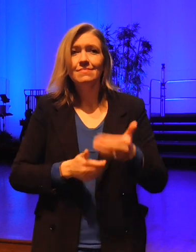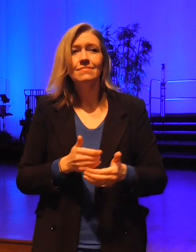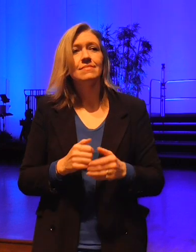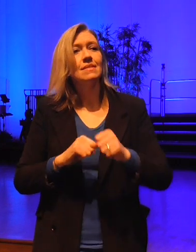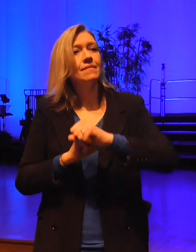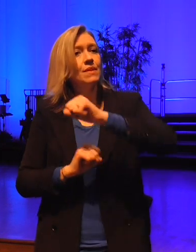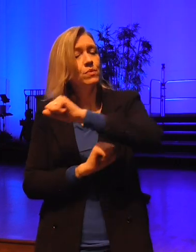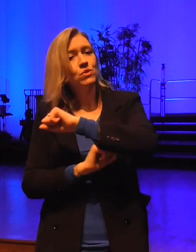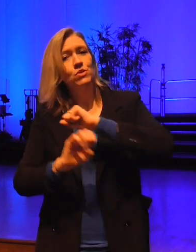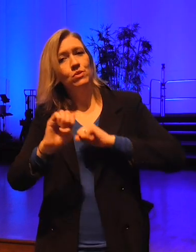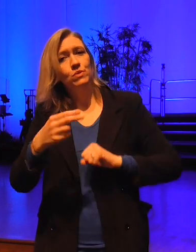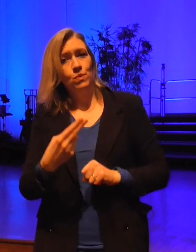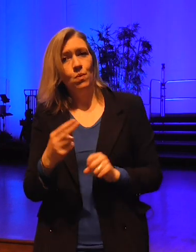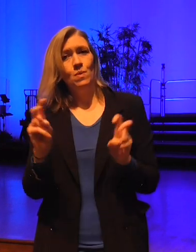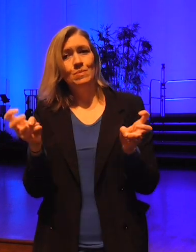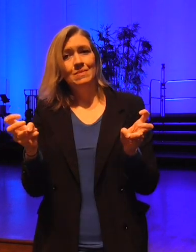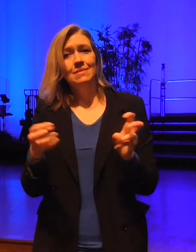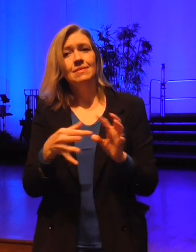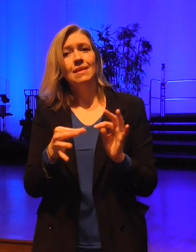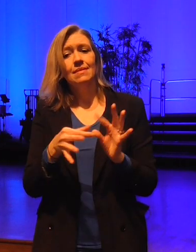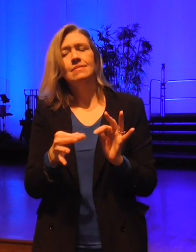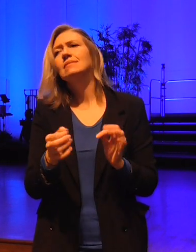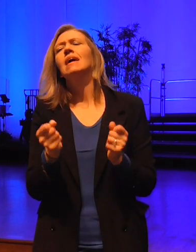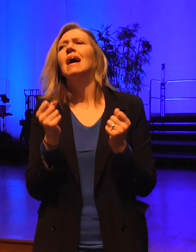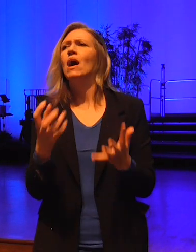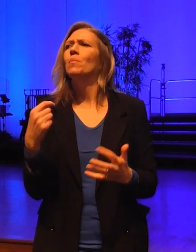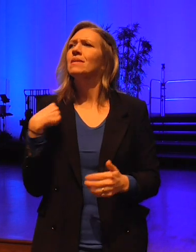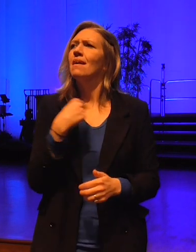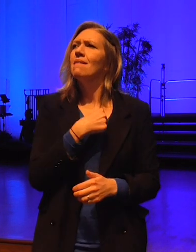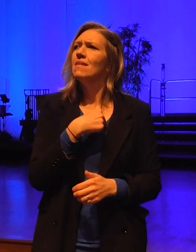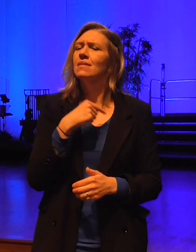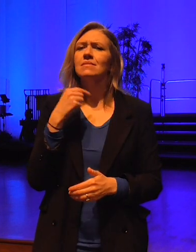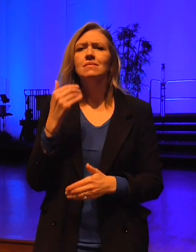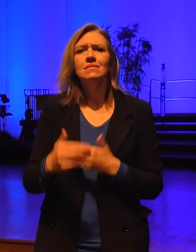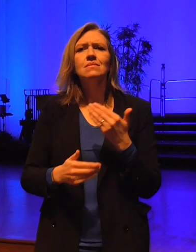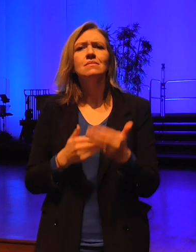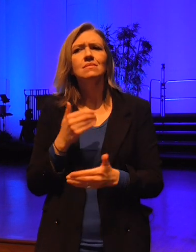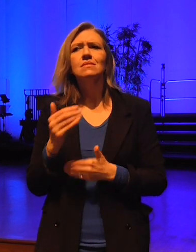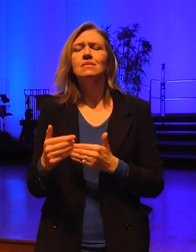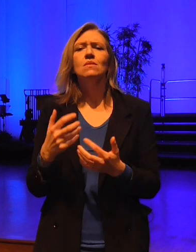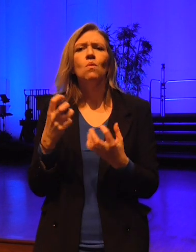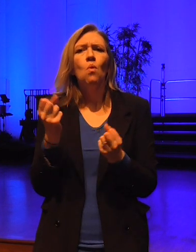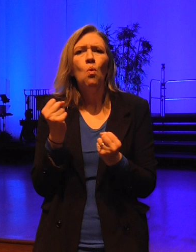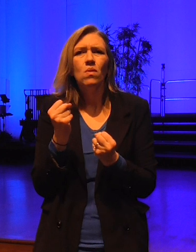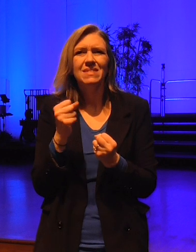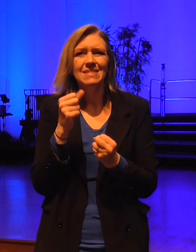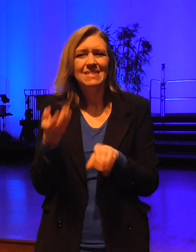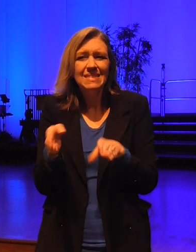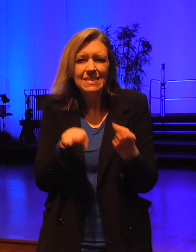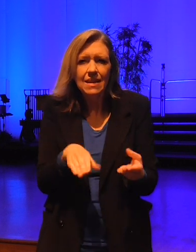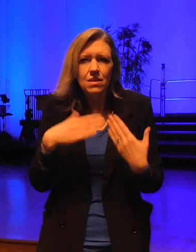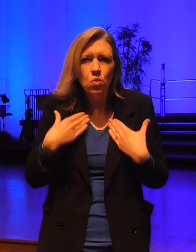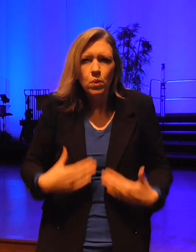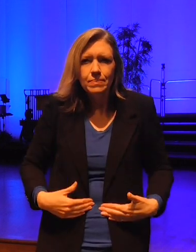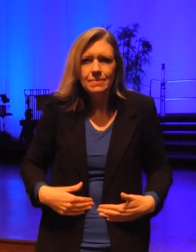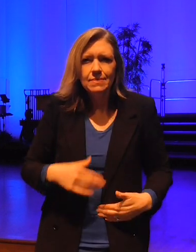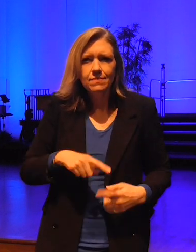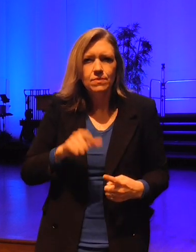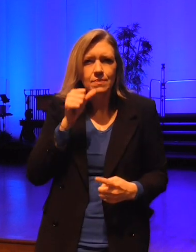Holmes said how many of us go around clinging to the dead corpses of yesterday Emerson called